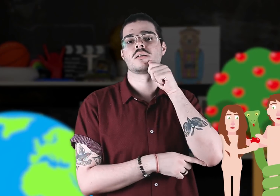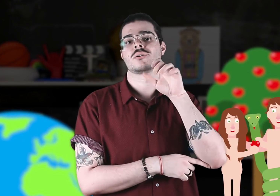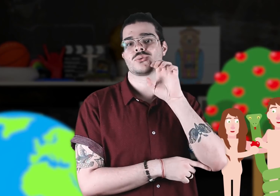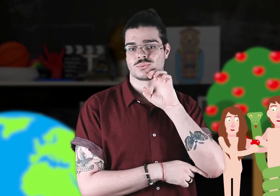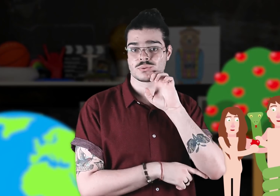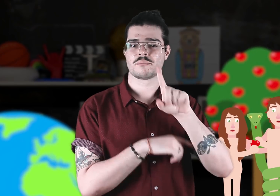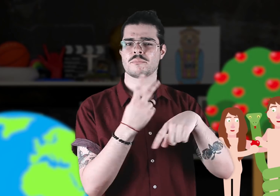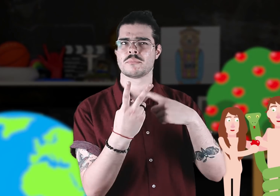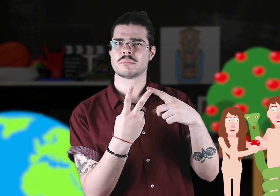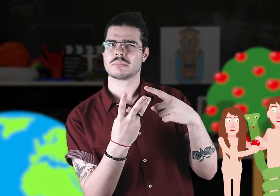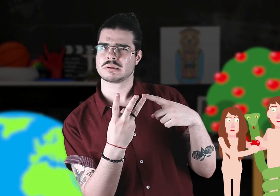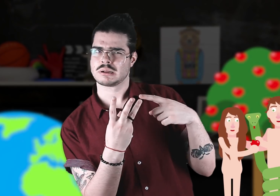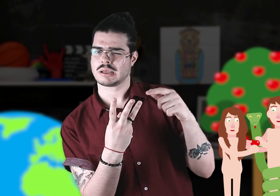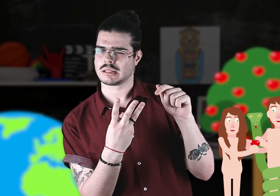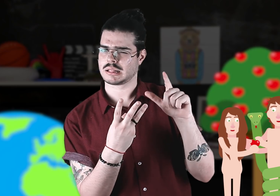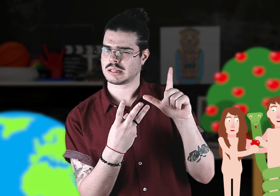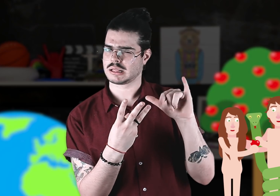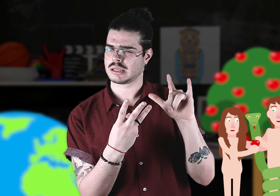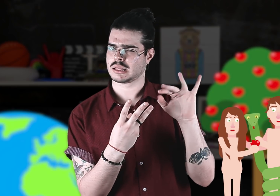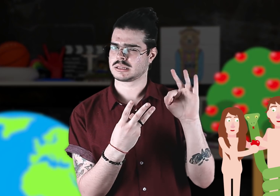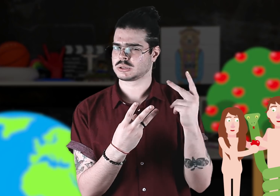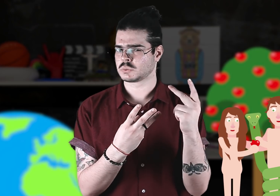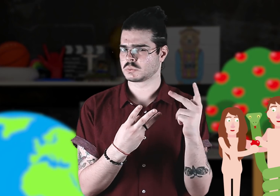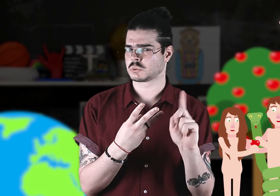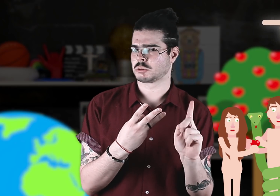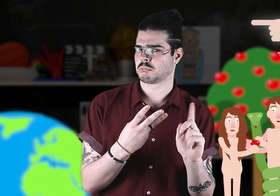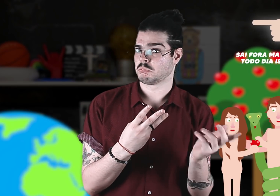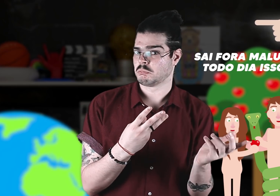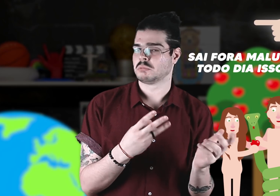such as Adam and Eve or Lilith?